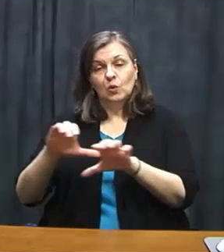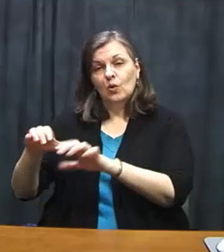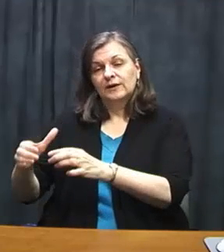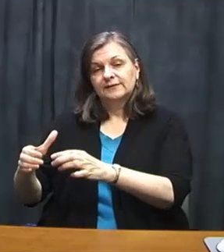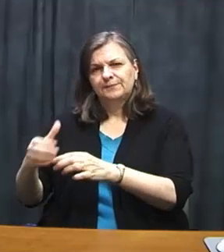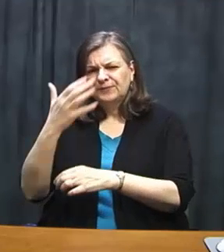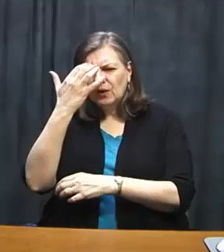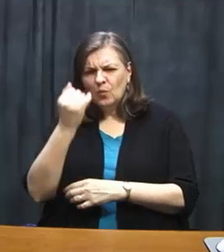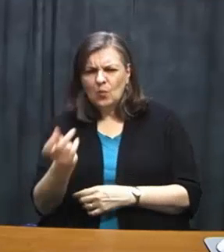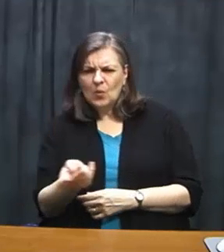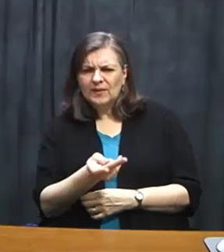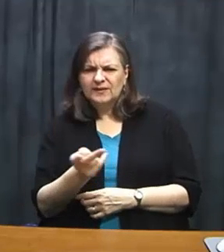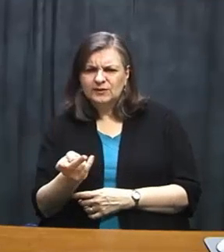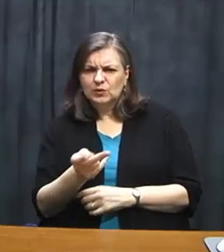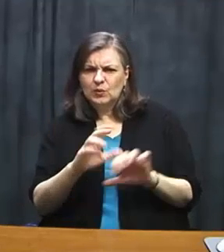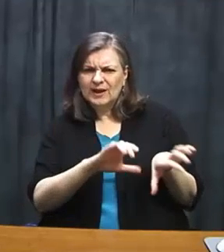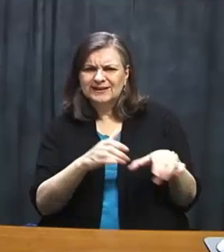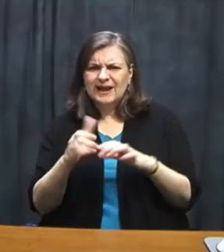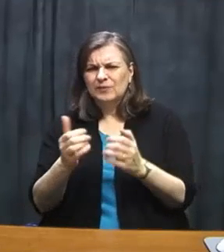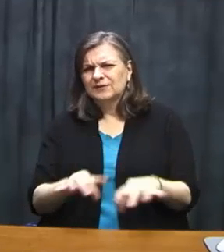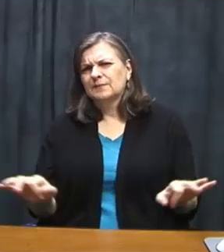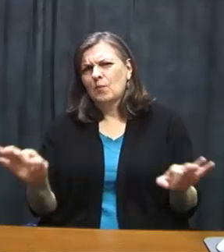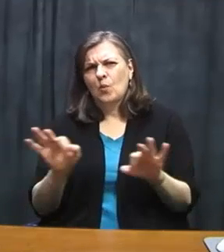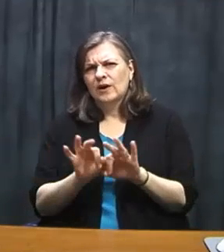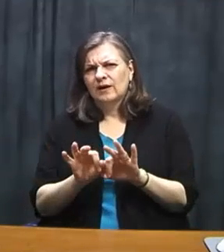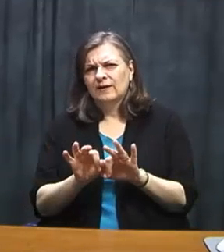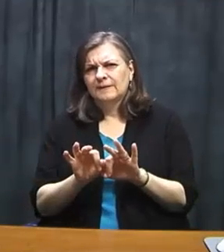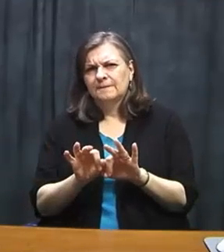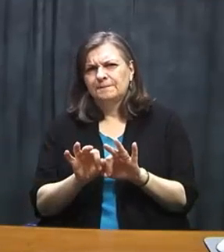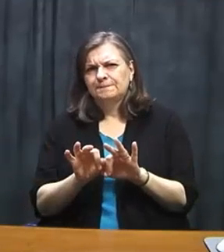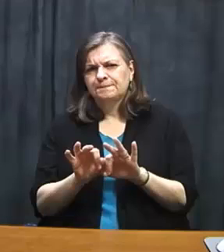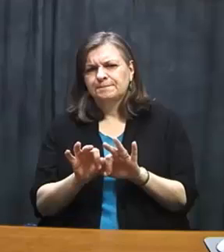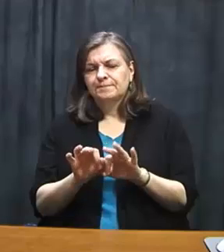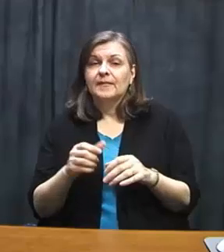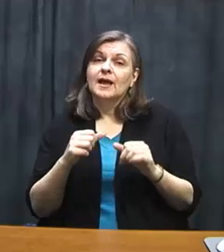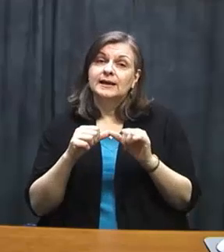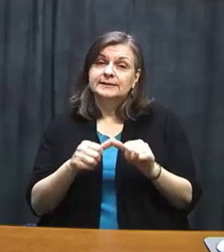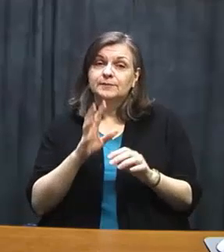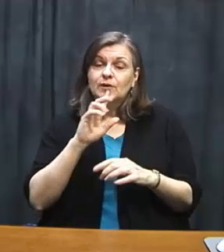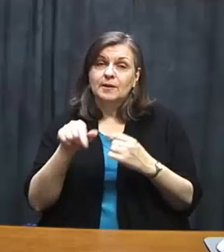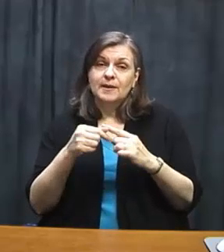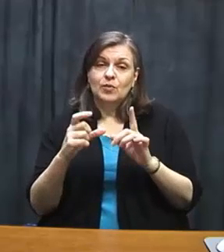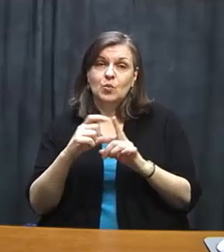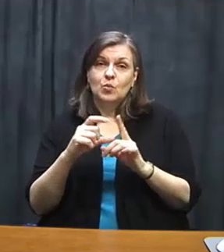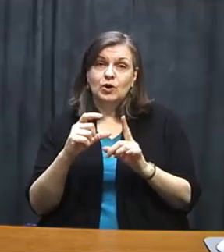why are these categories so important for us -- while I keep mentioning this word